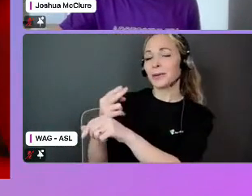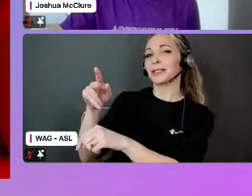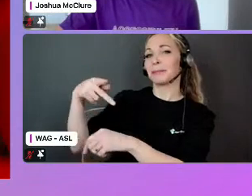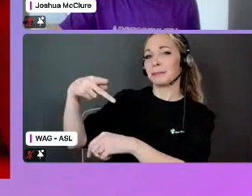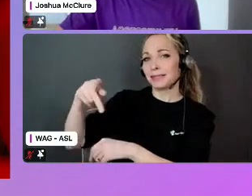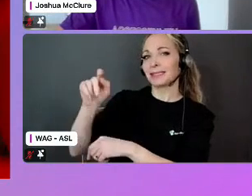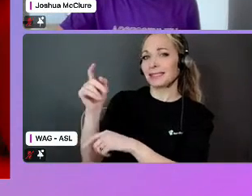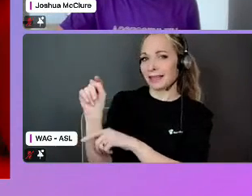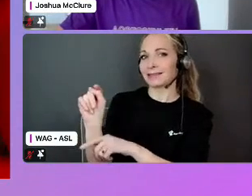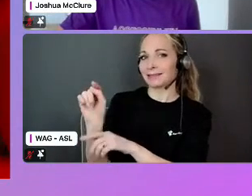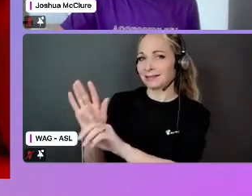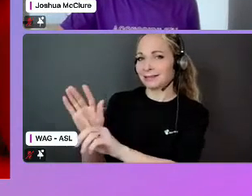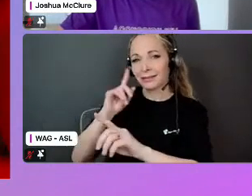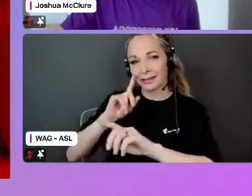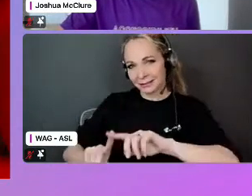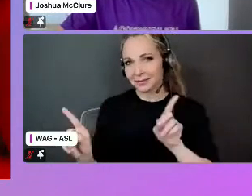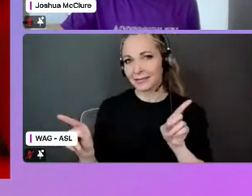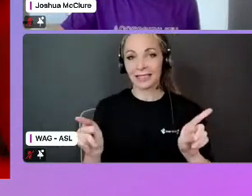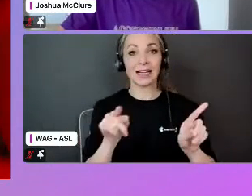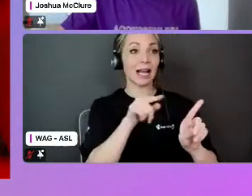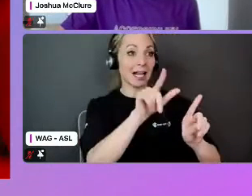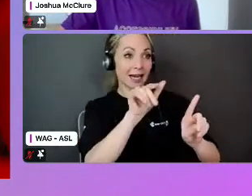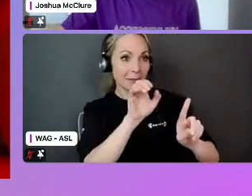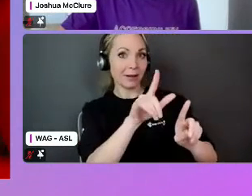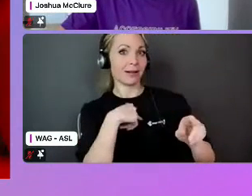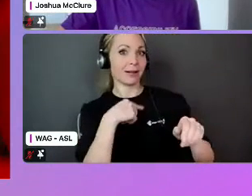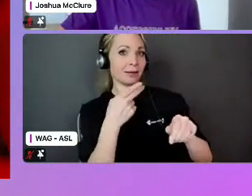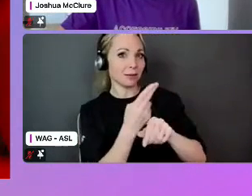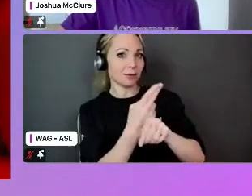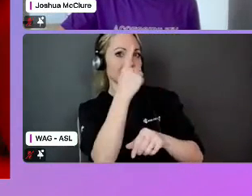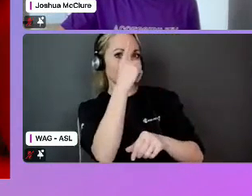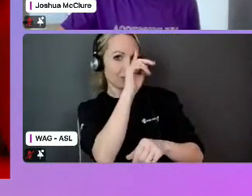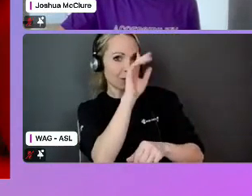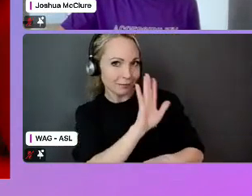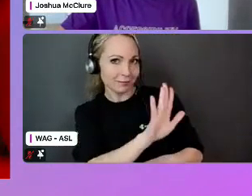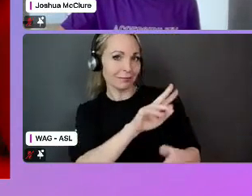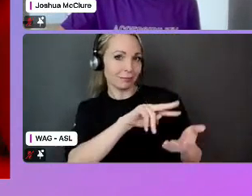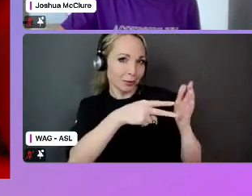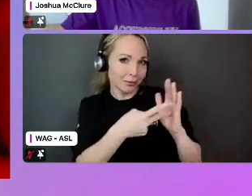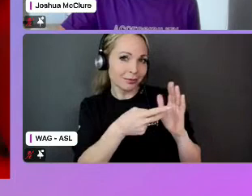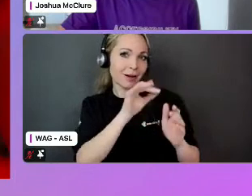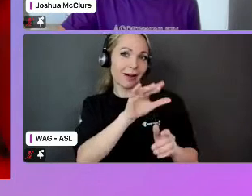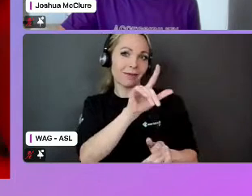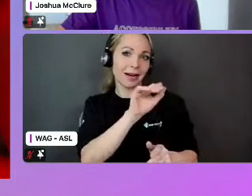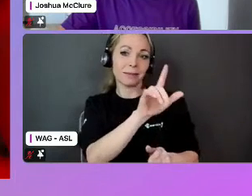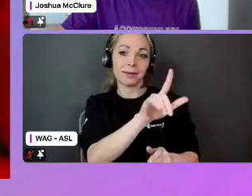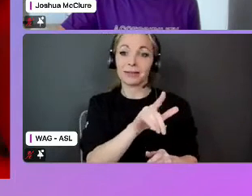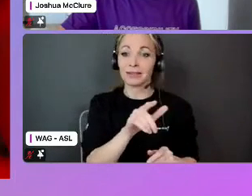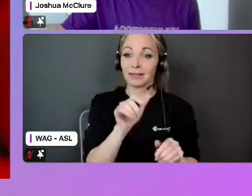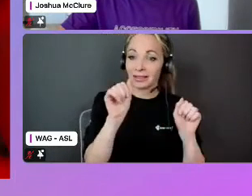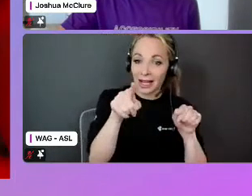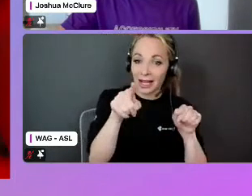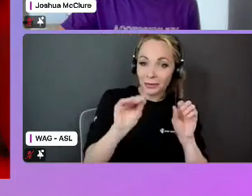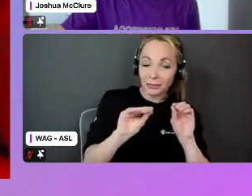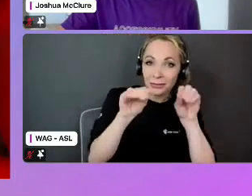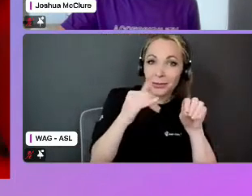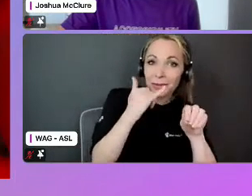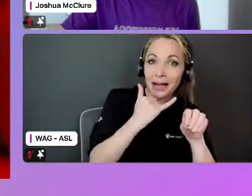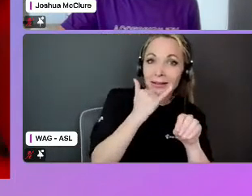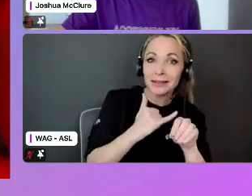semantic and specific meaning, so I would not use those for anything other than the actual label itself. I guess